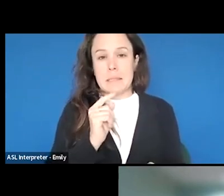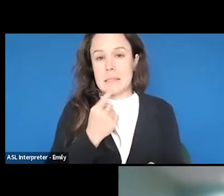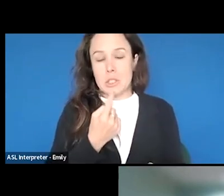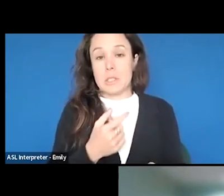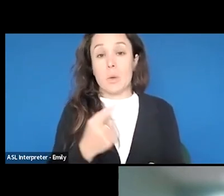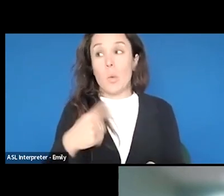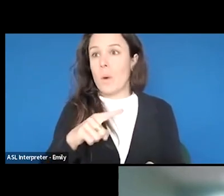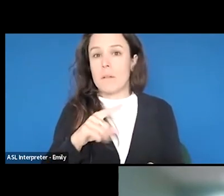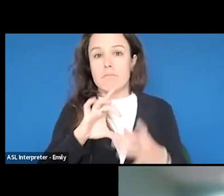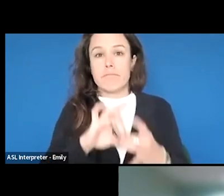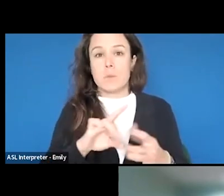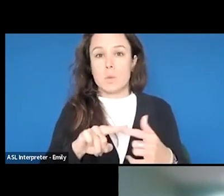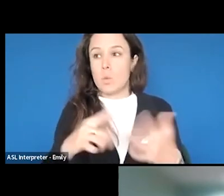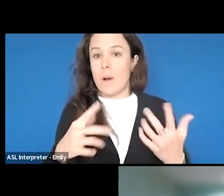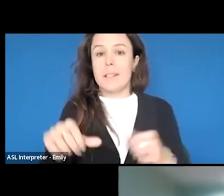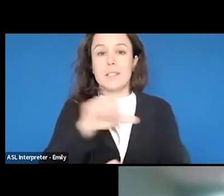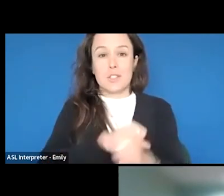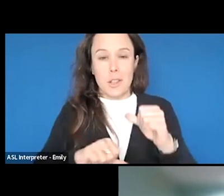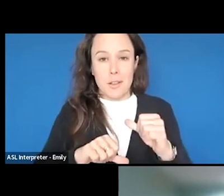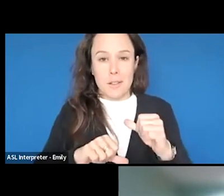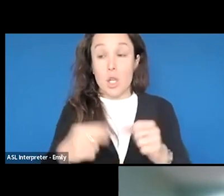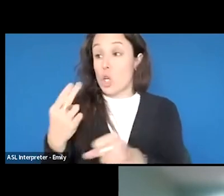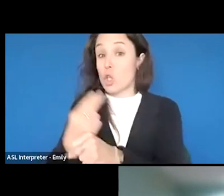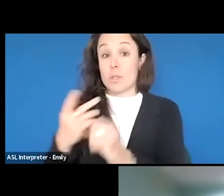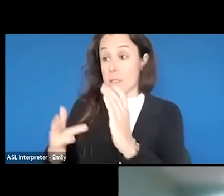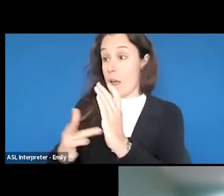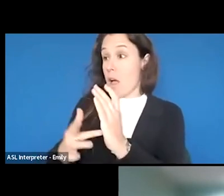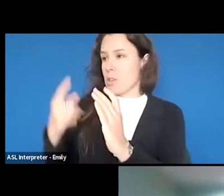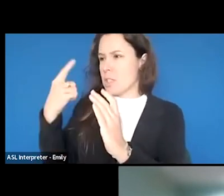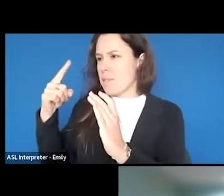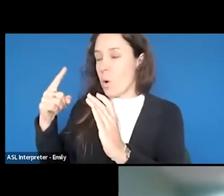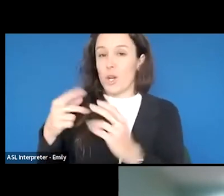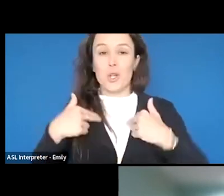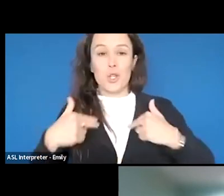We're using technology to have human-human communication and in the computing world,